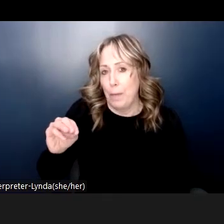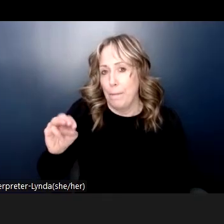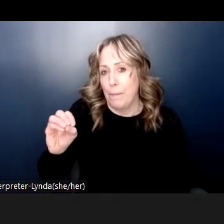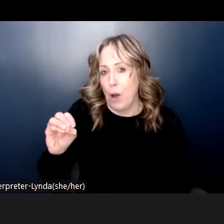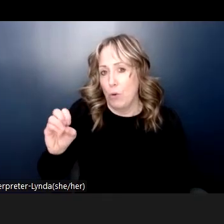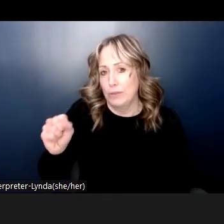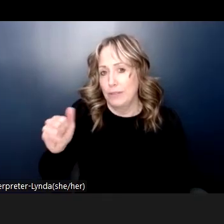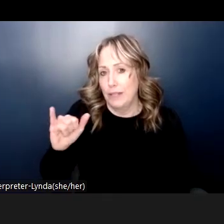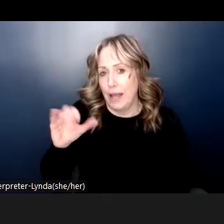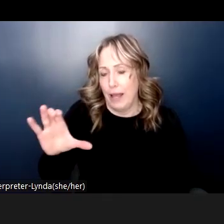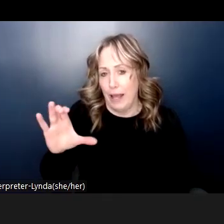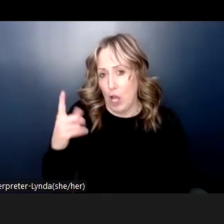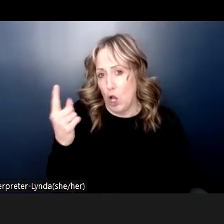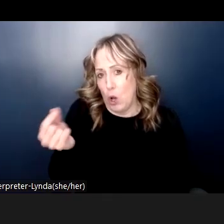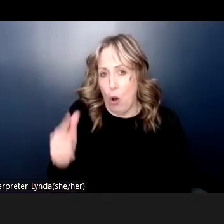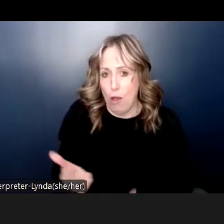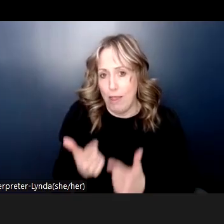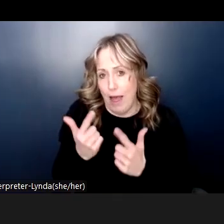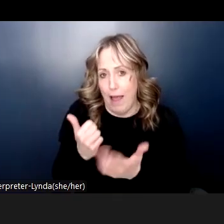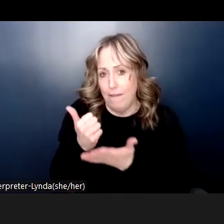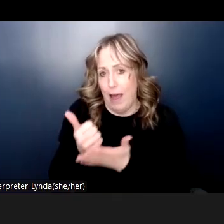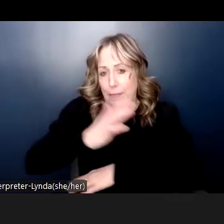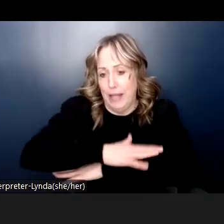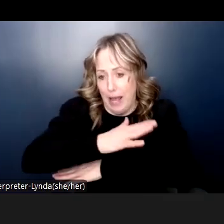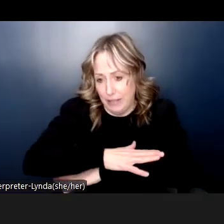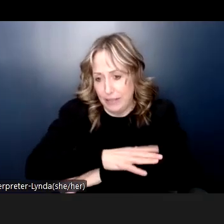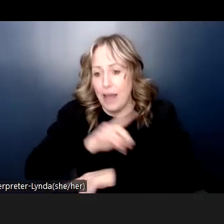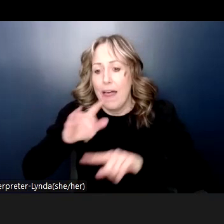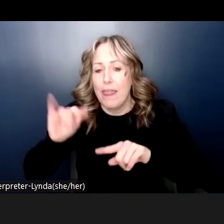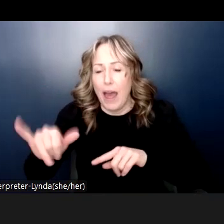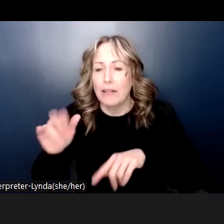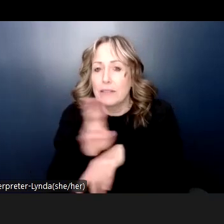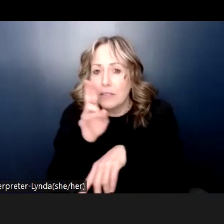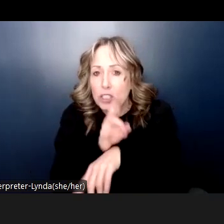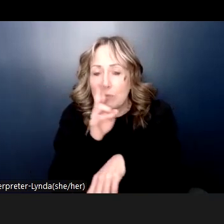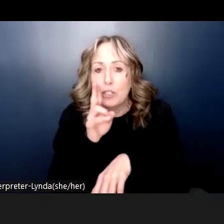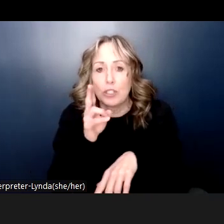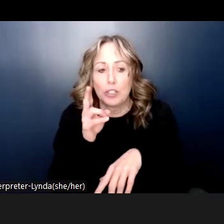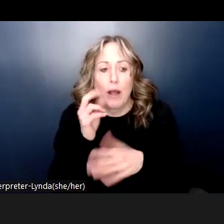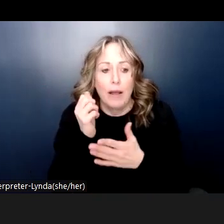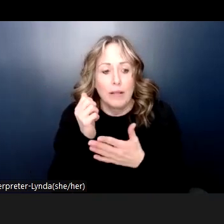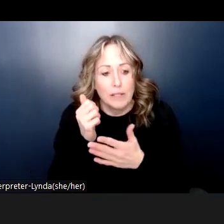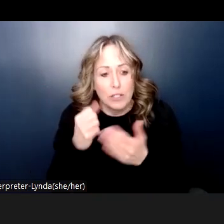That's a team made up of customer support specialists, readiness liaisons, functional and technical leads.